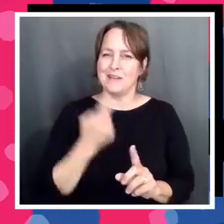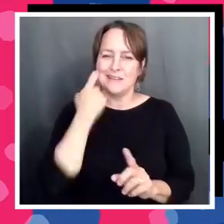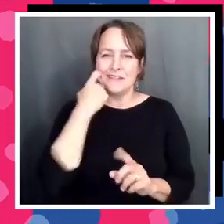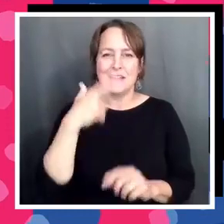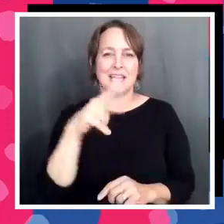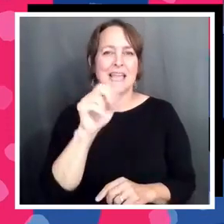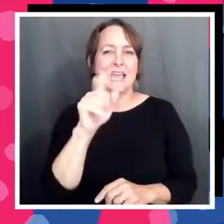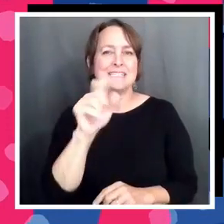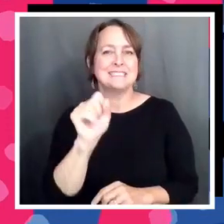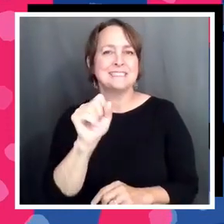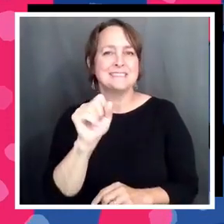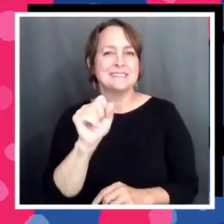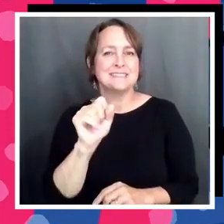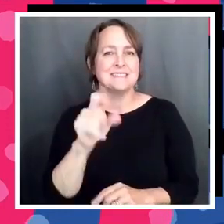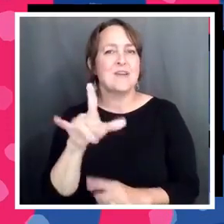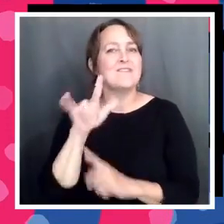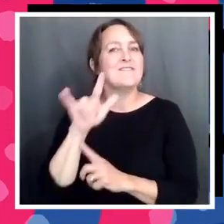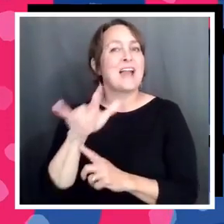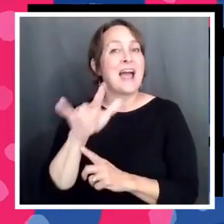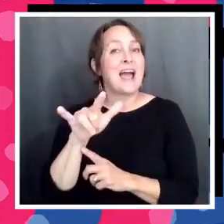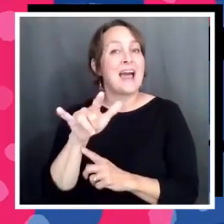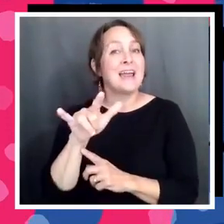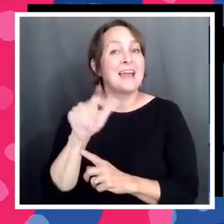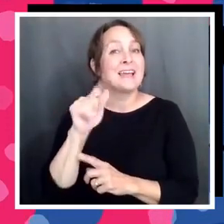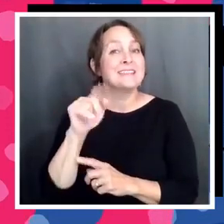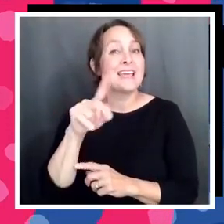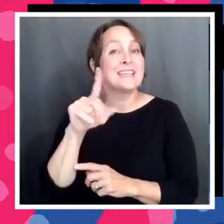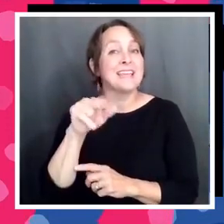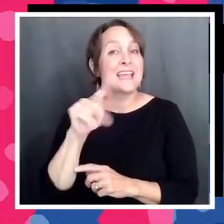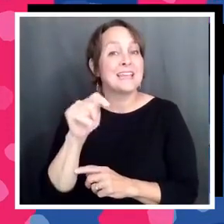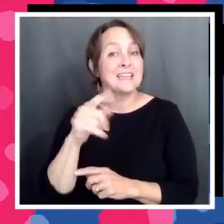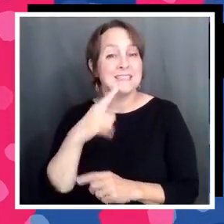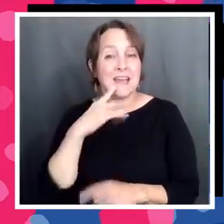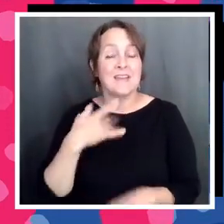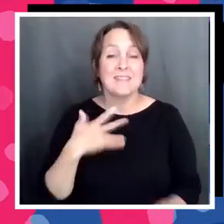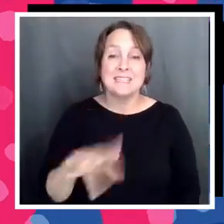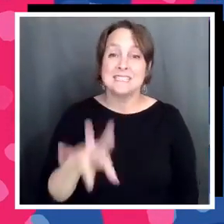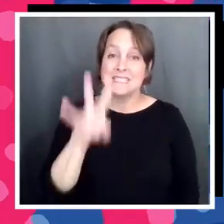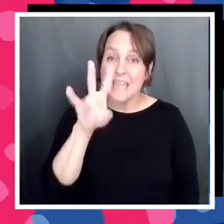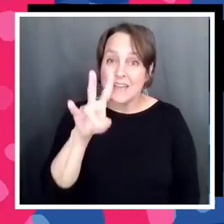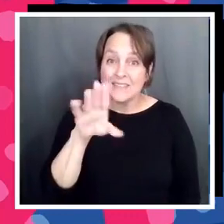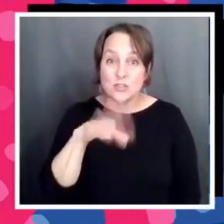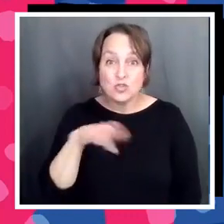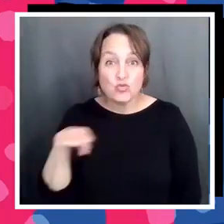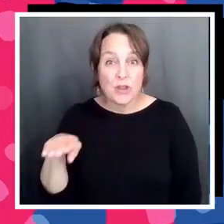SENATOR WARNOCK FROM GEORGIA.